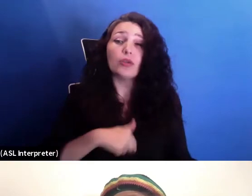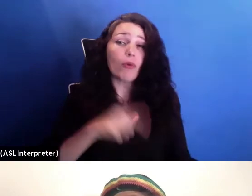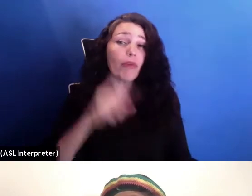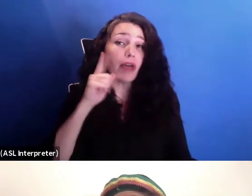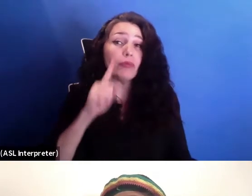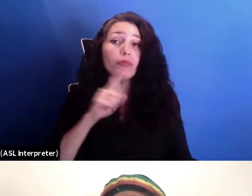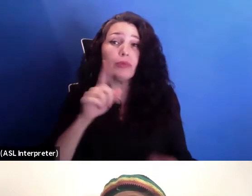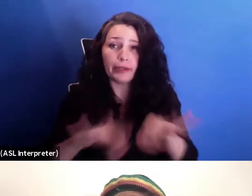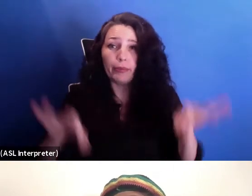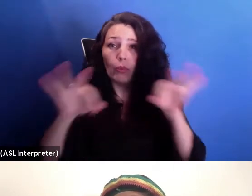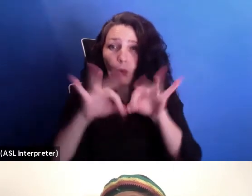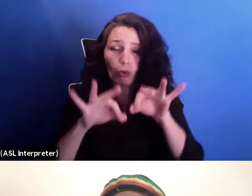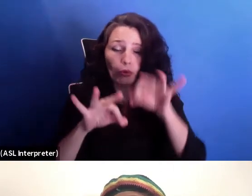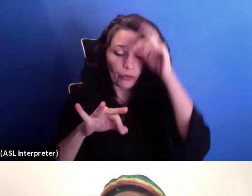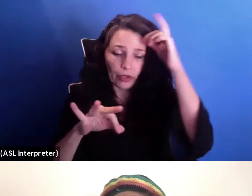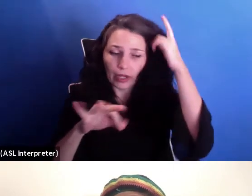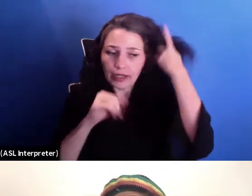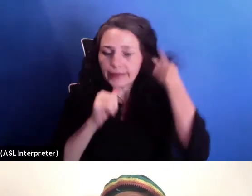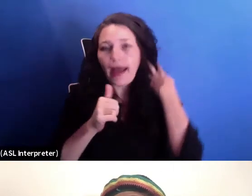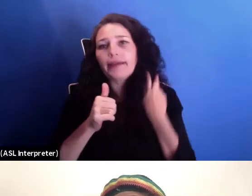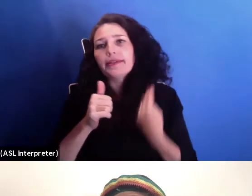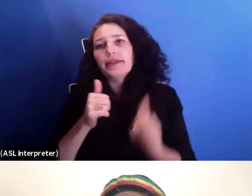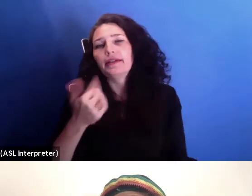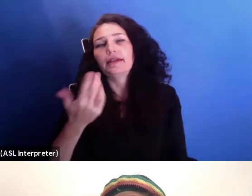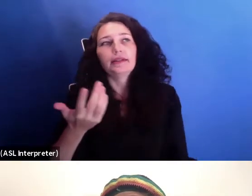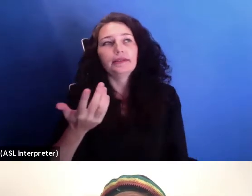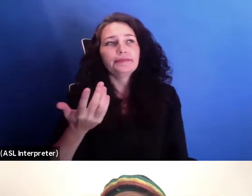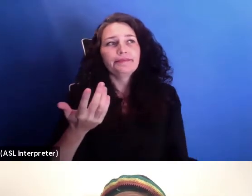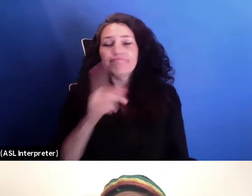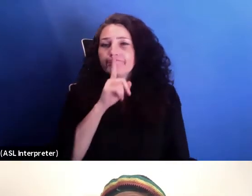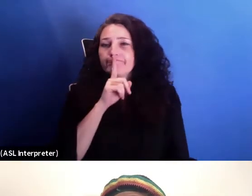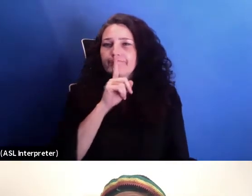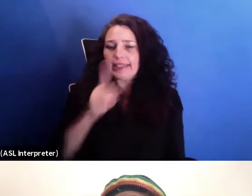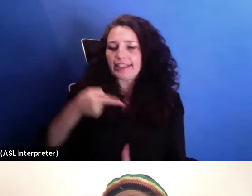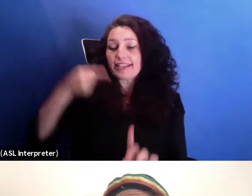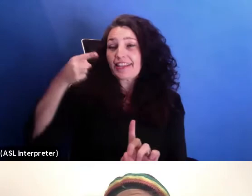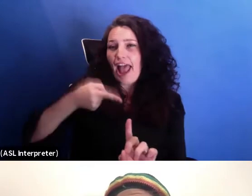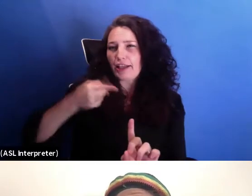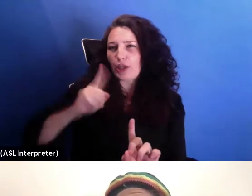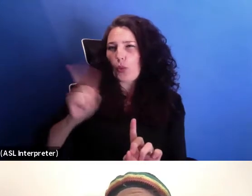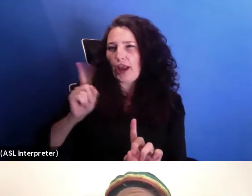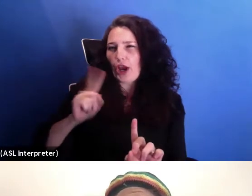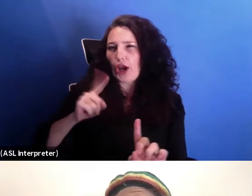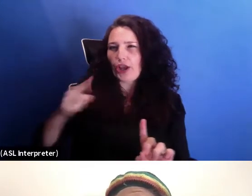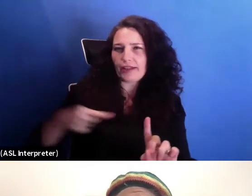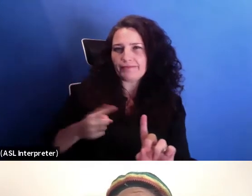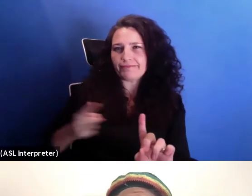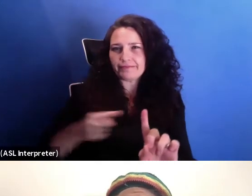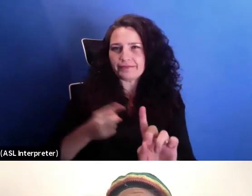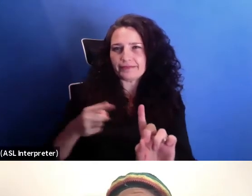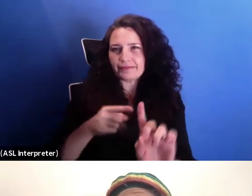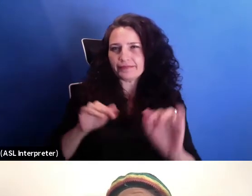to not clue people in to where it was going, so that you have that kind of feeling of like